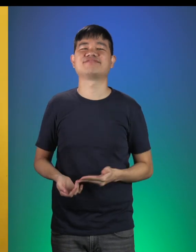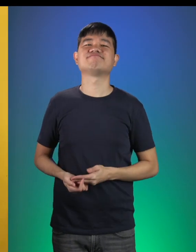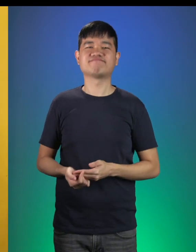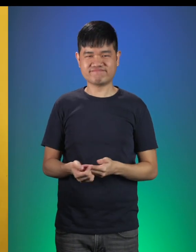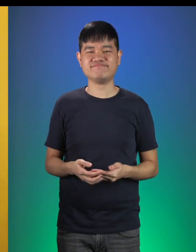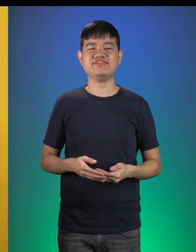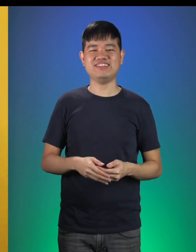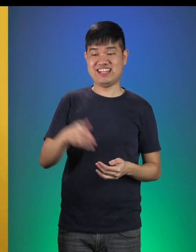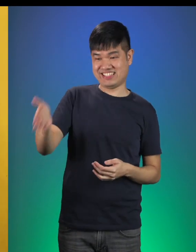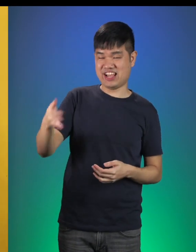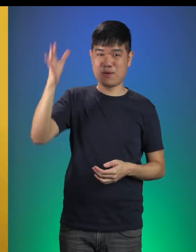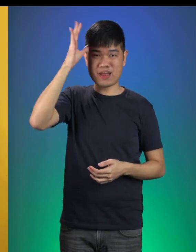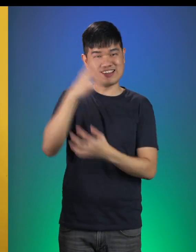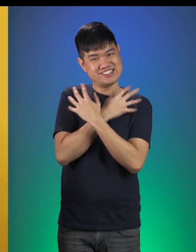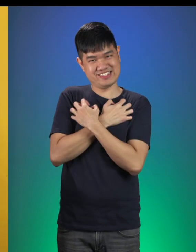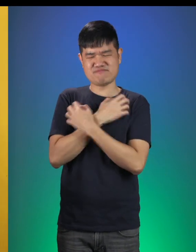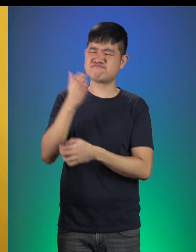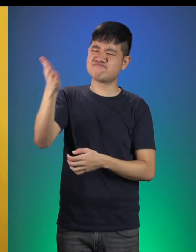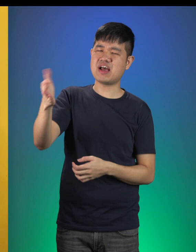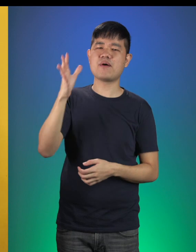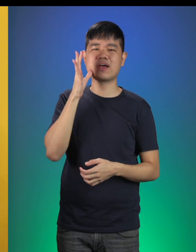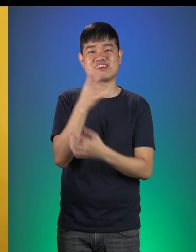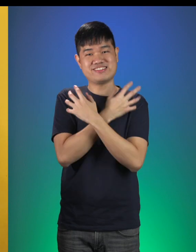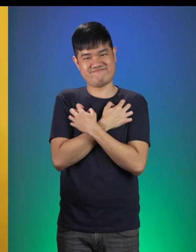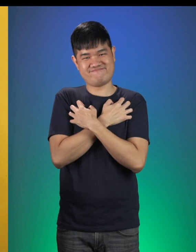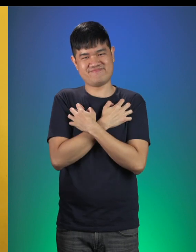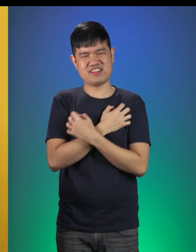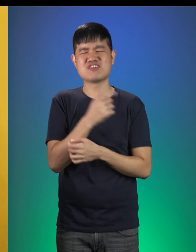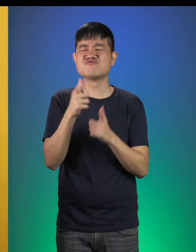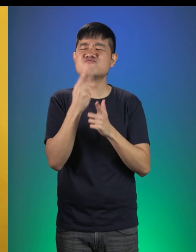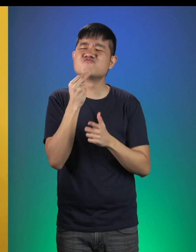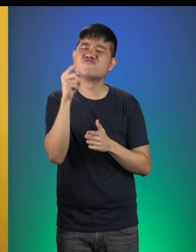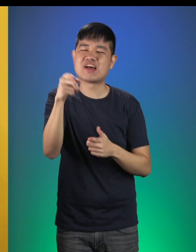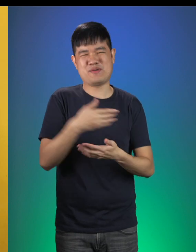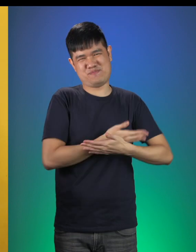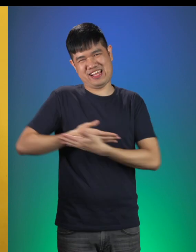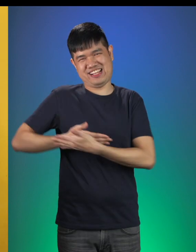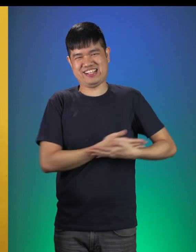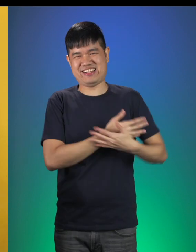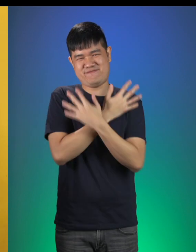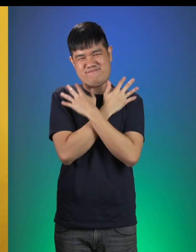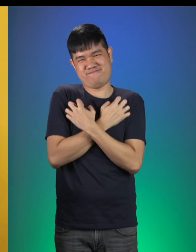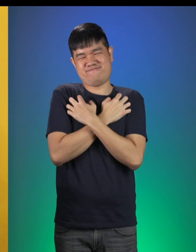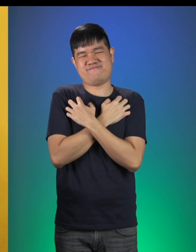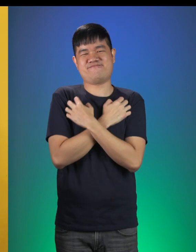This is Papa Bear, Mama Bear and the little cutie over there is Baby Bear! Hey Bears,